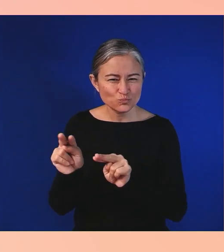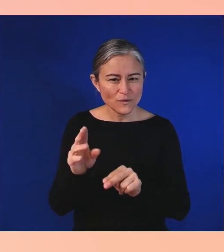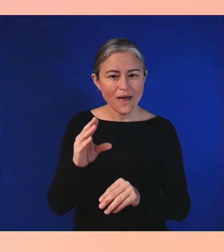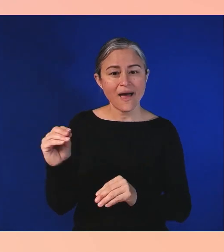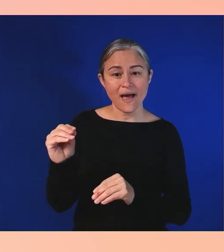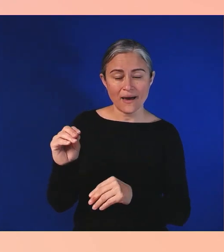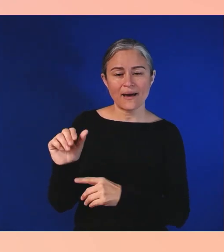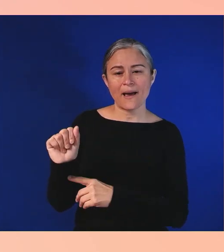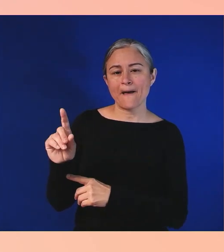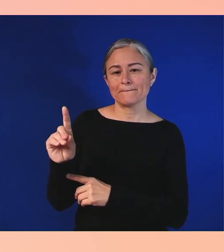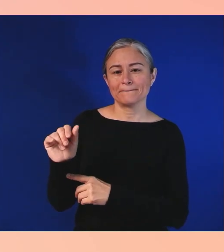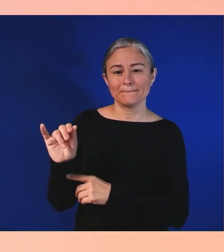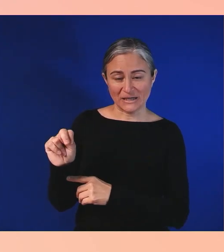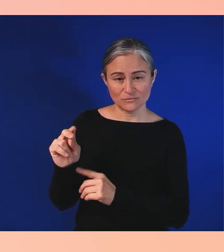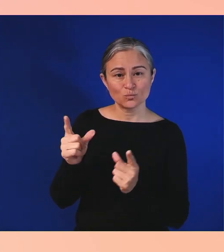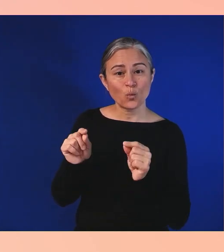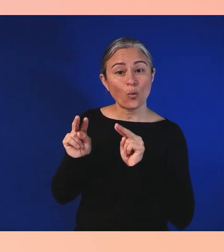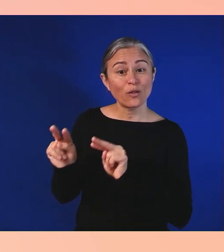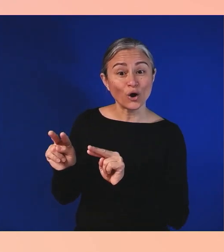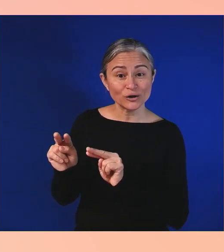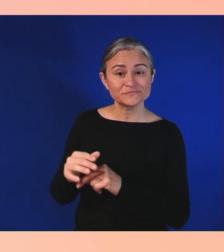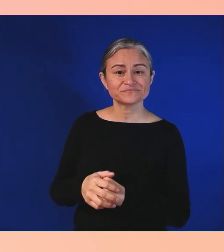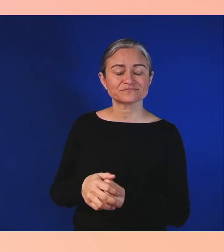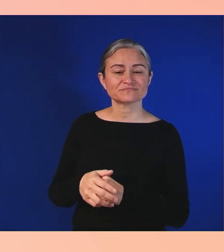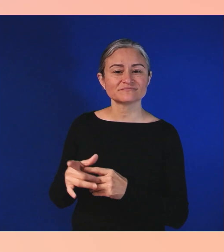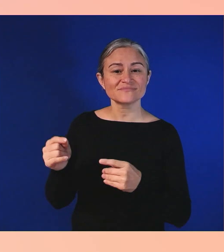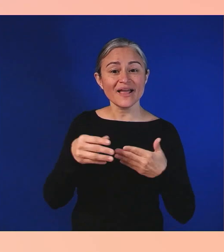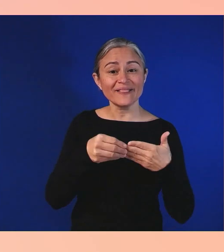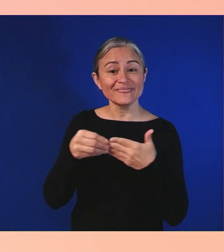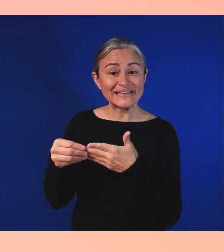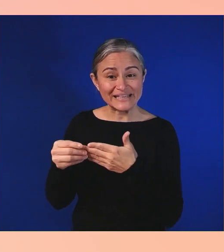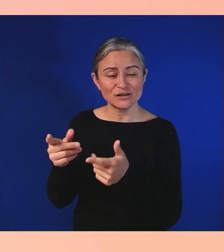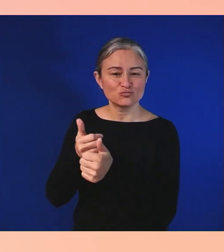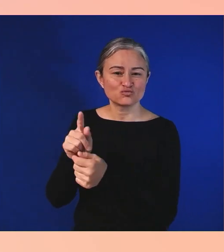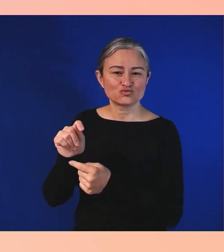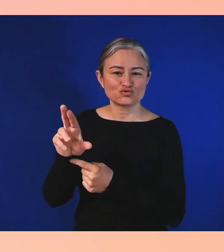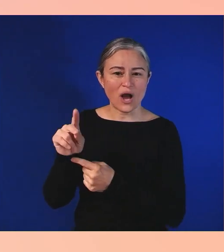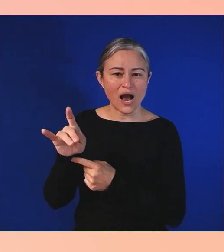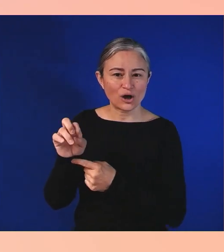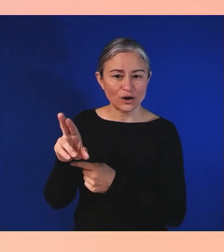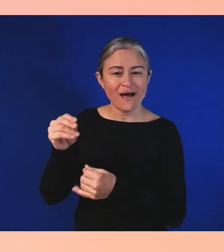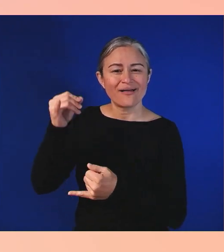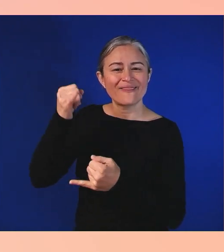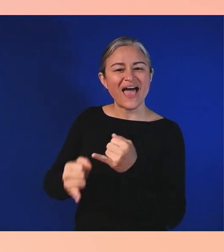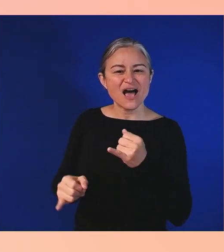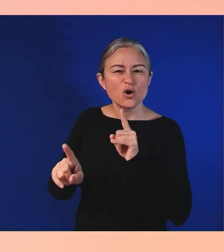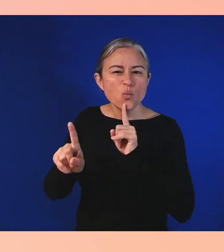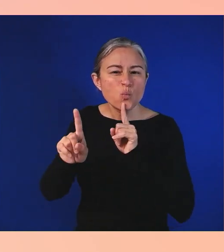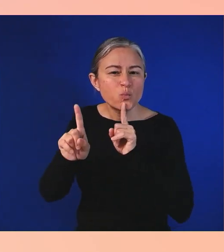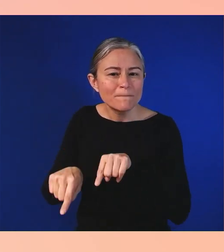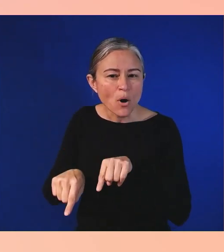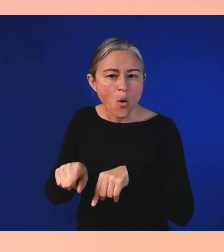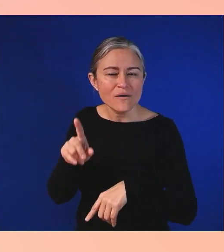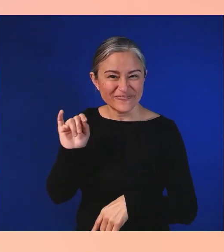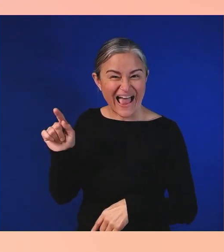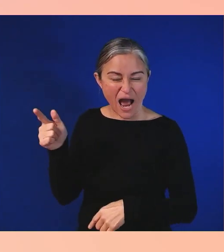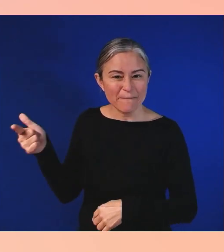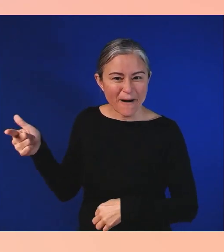All in all, this is a one-stop solution wherein we get to record an activity, conduct a campaign with that and